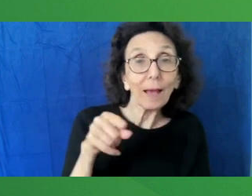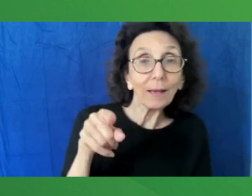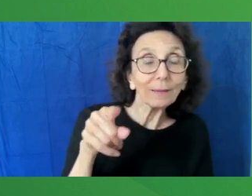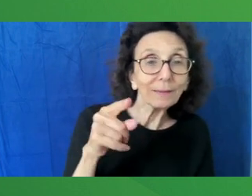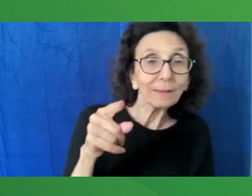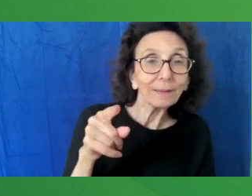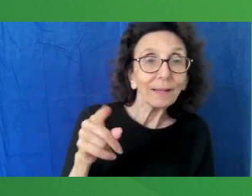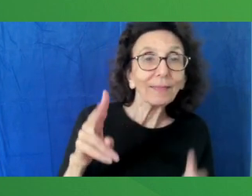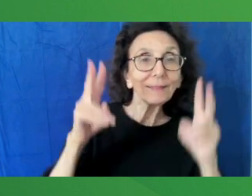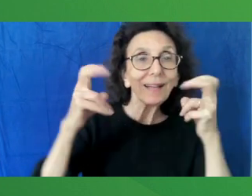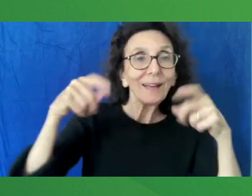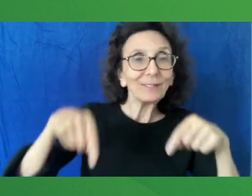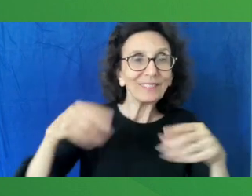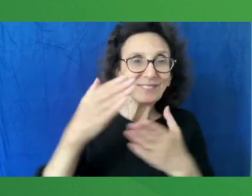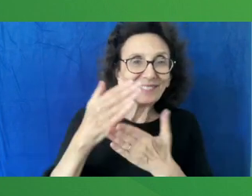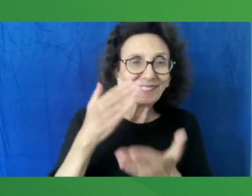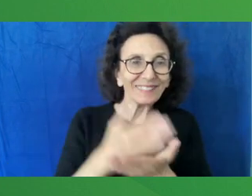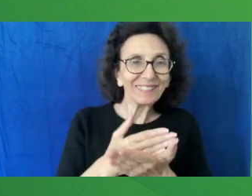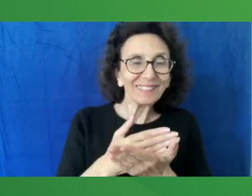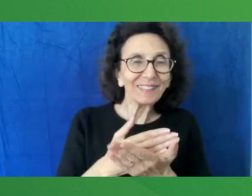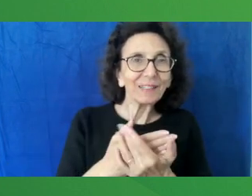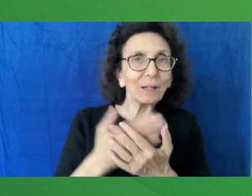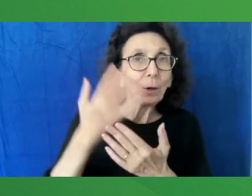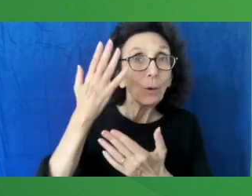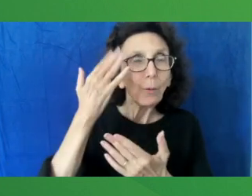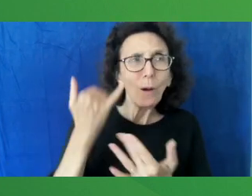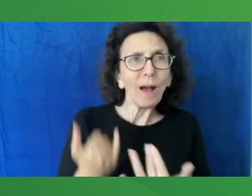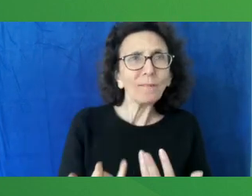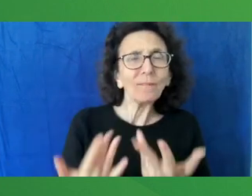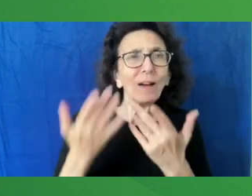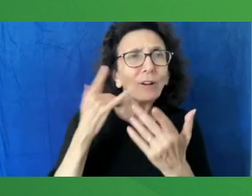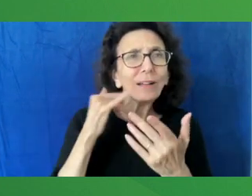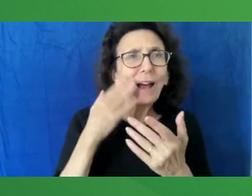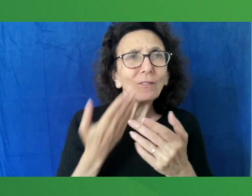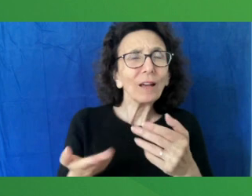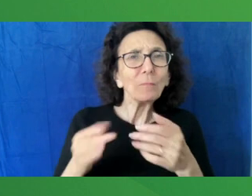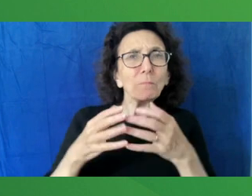this lesson, why are wildfires in California getting bigger over time?